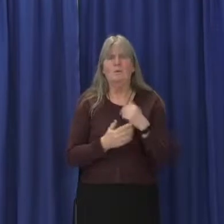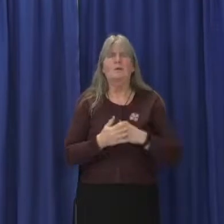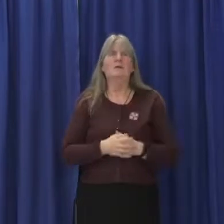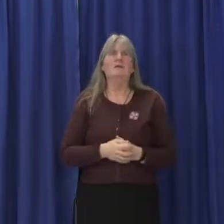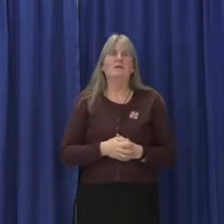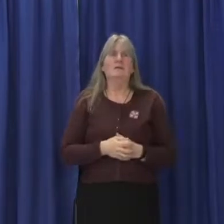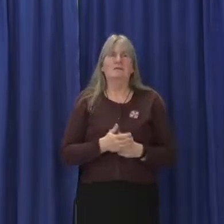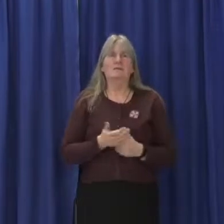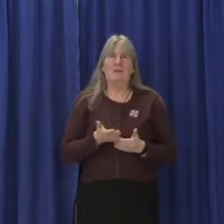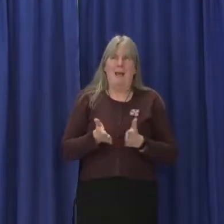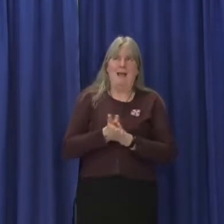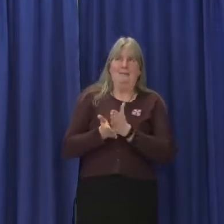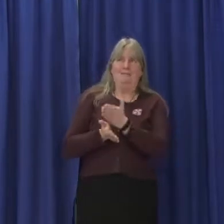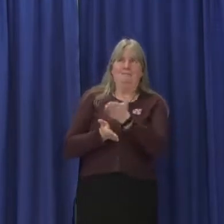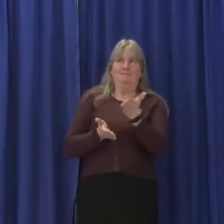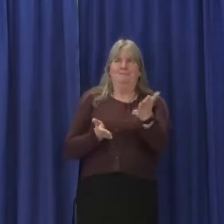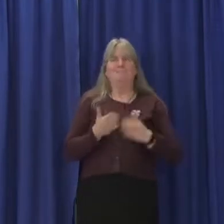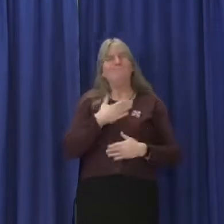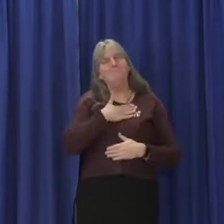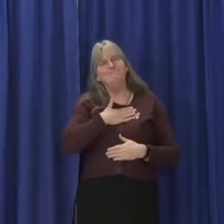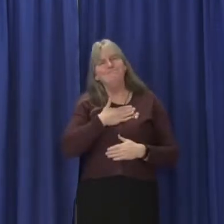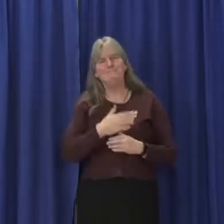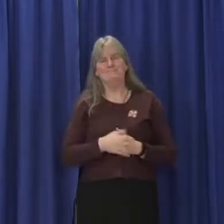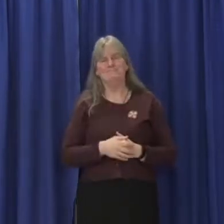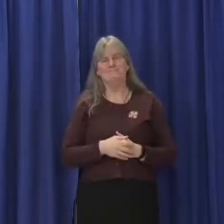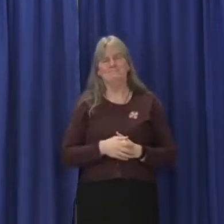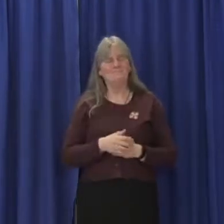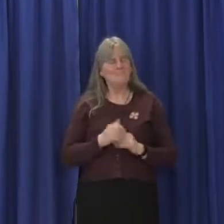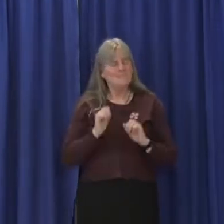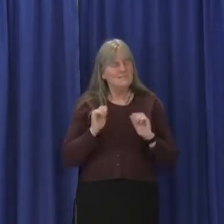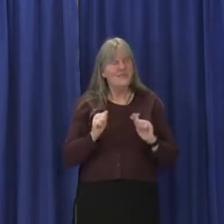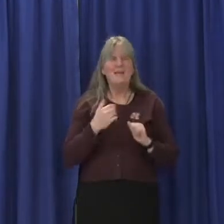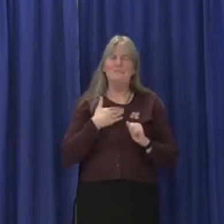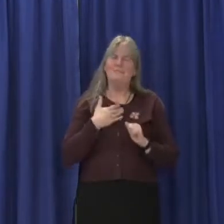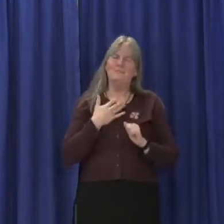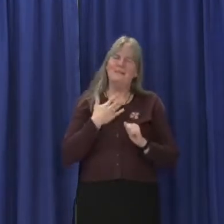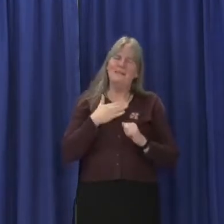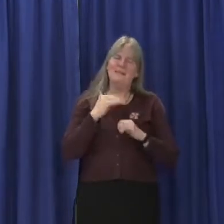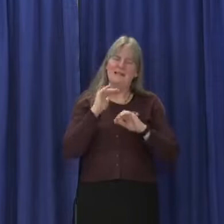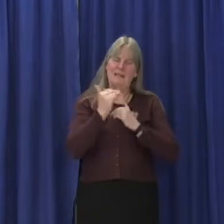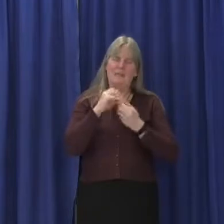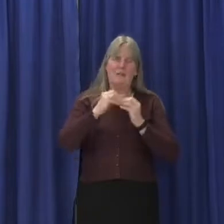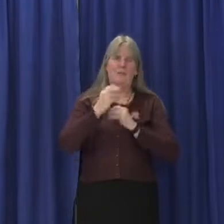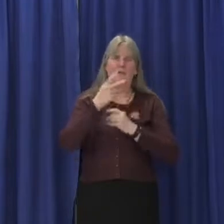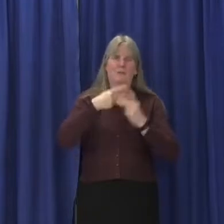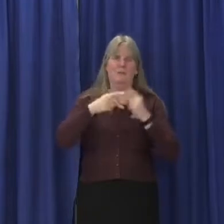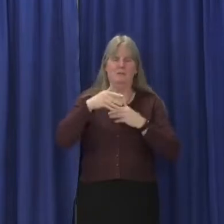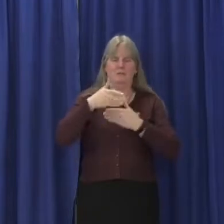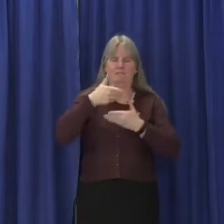to Yukoners and saying, look, like, please, you know, as much as you possibly can, limit those gatherings. We'll get over this, and